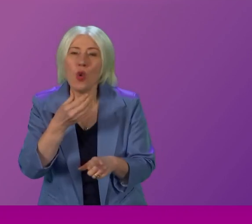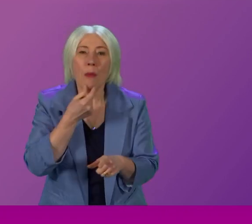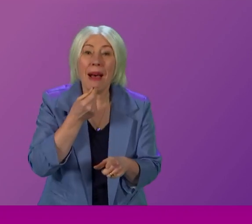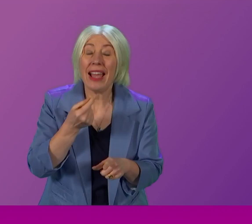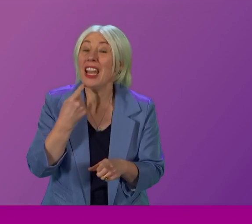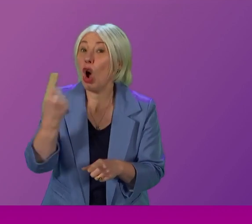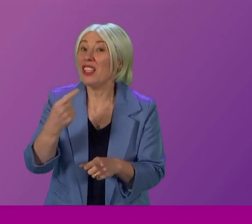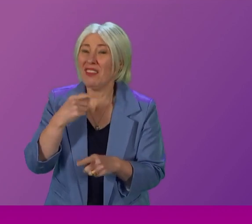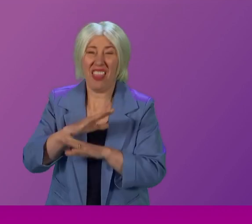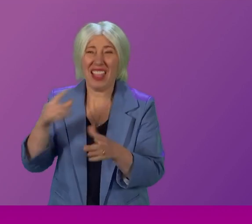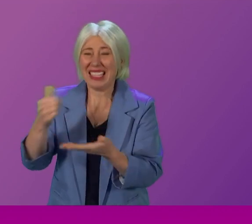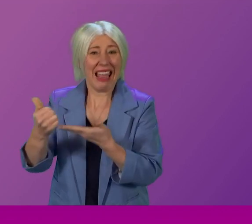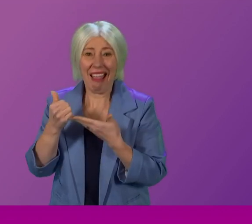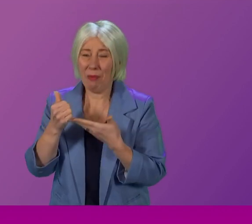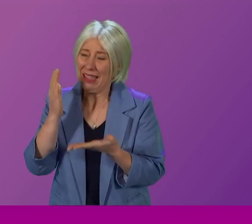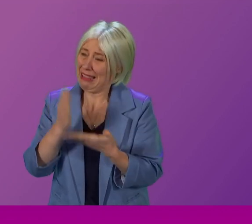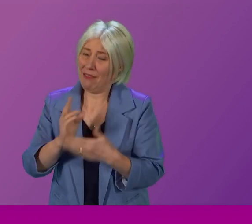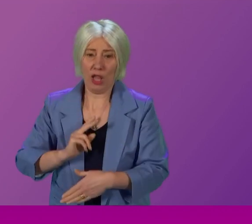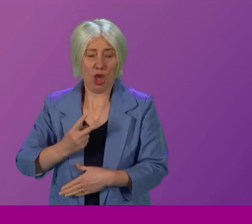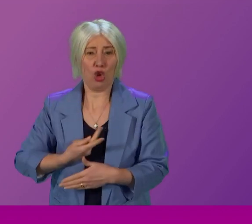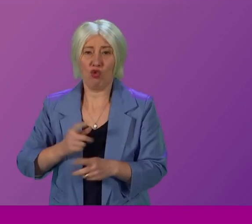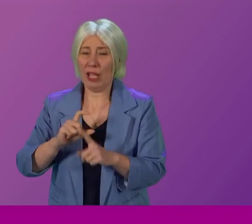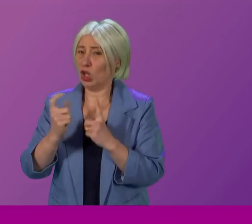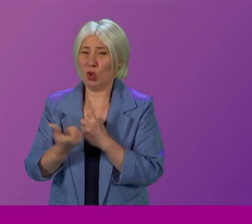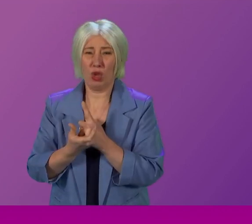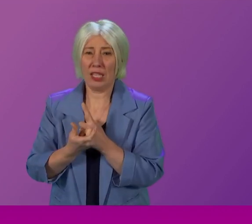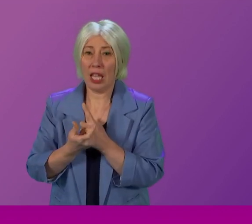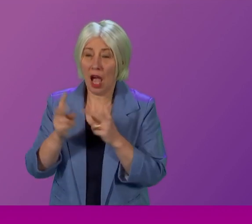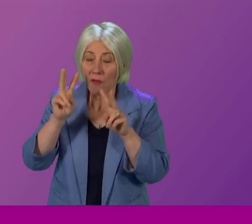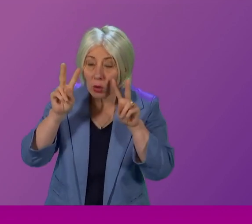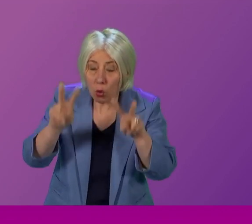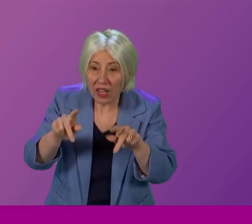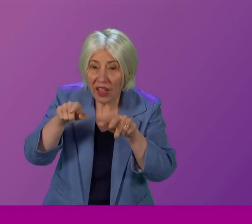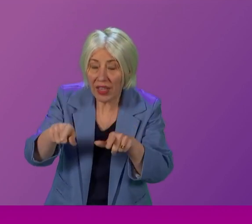particularly for people in the trans community who are looking at the way this is reported”.